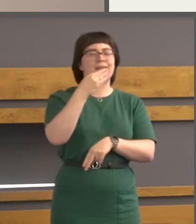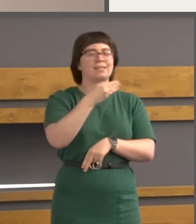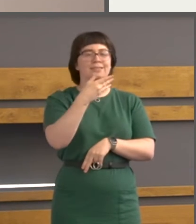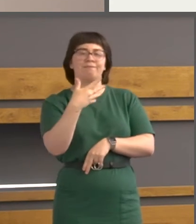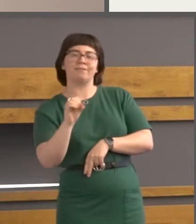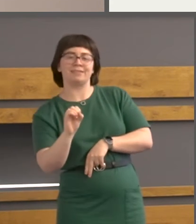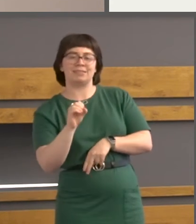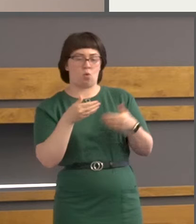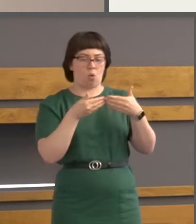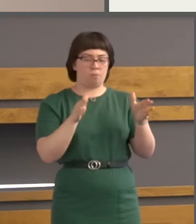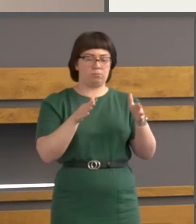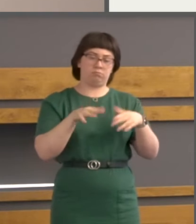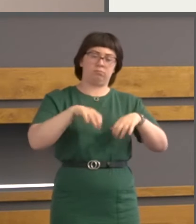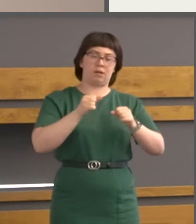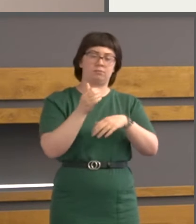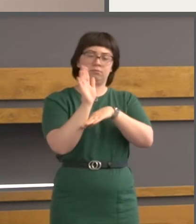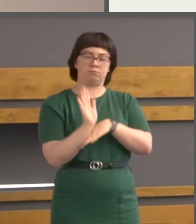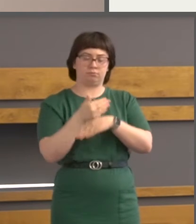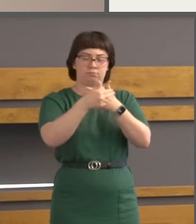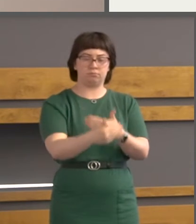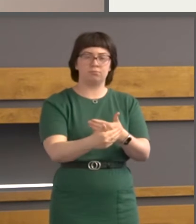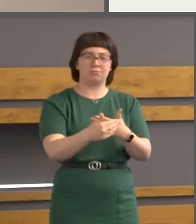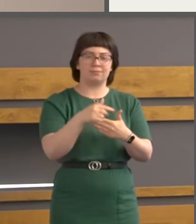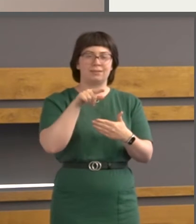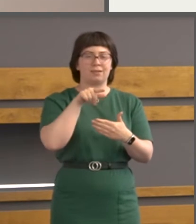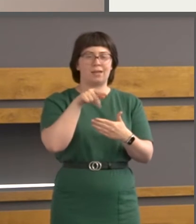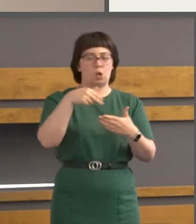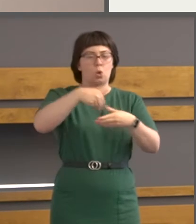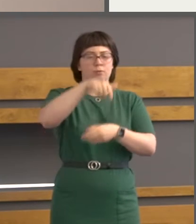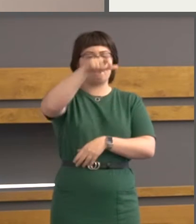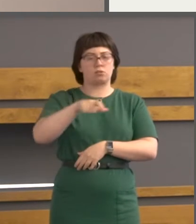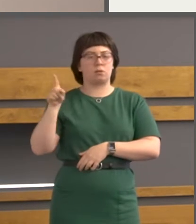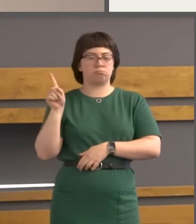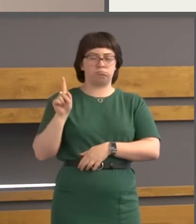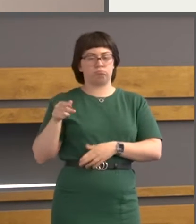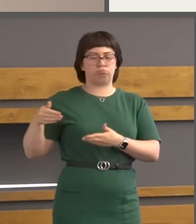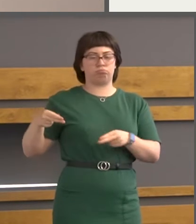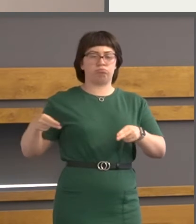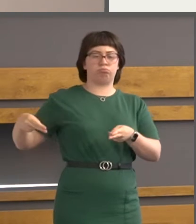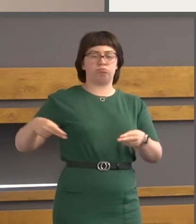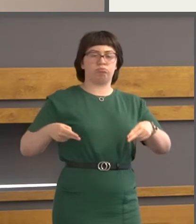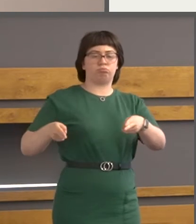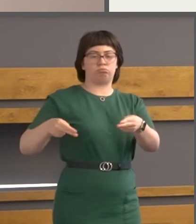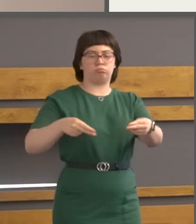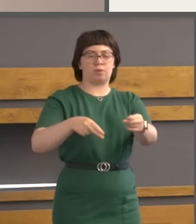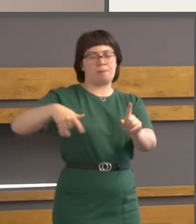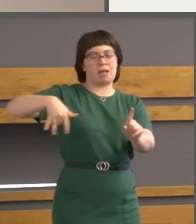with the opening scenes that include raw jute coming down the river with nameless so-called background actors